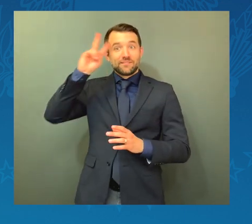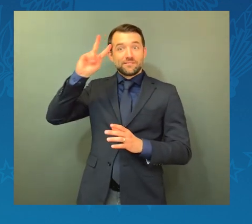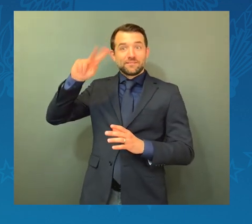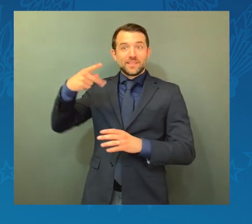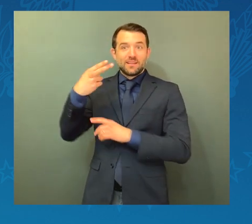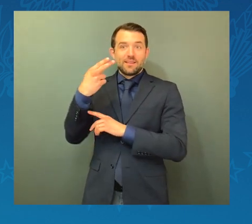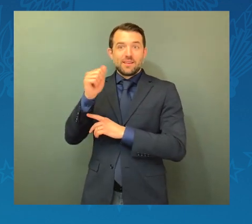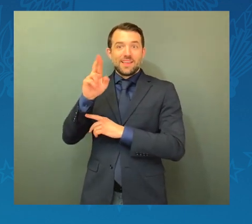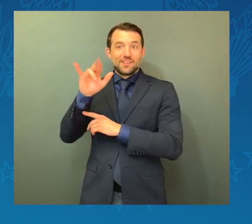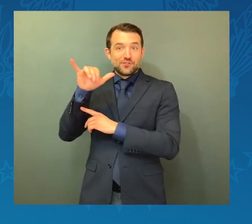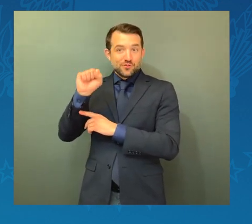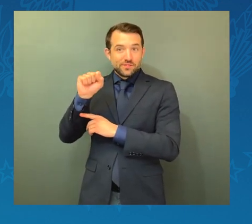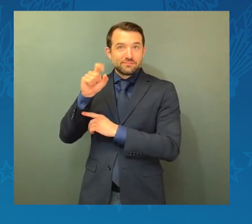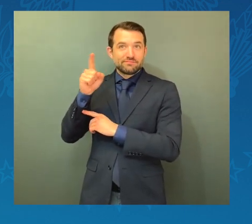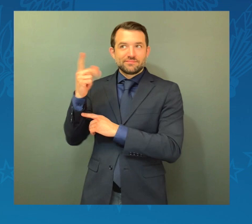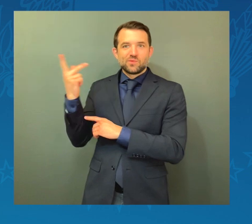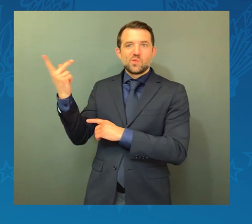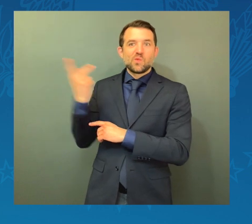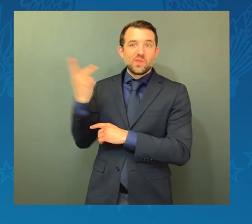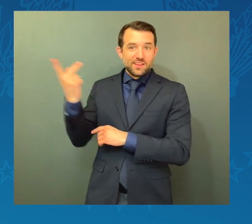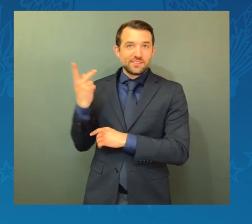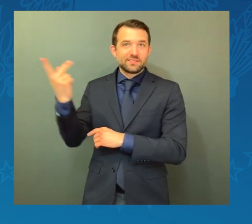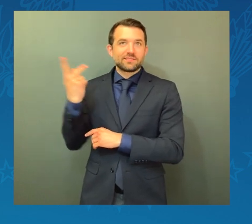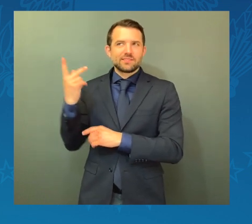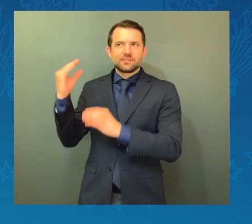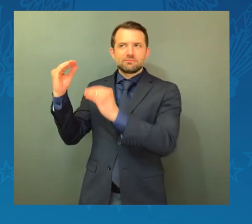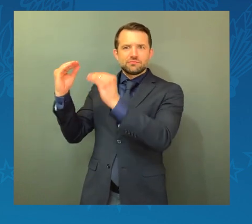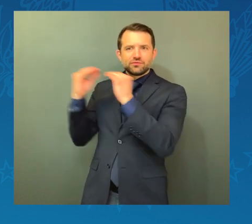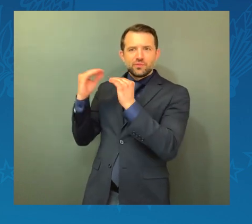were taught to Soave from our mothers and grandmothers.